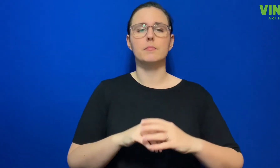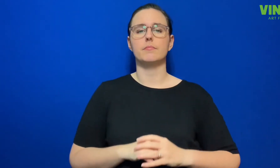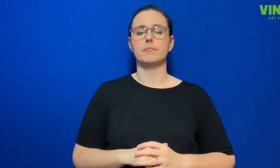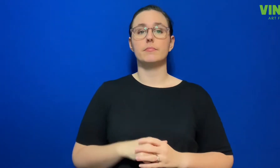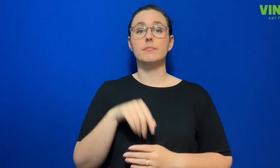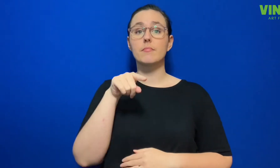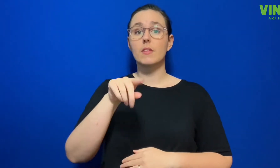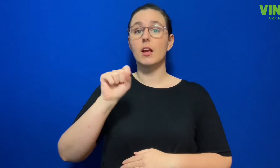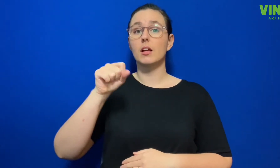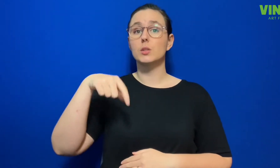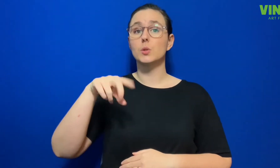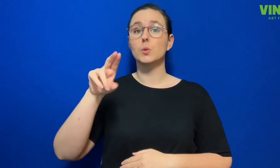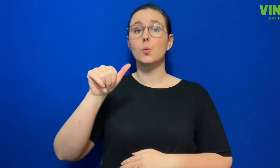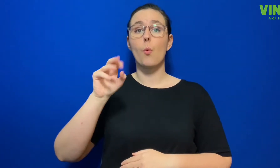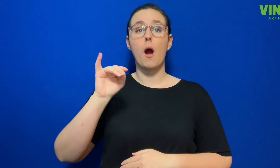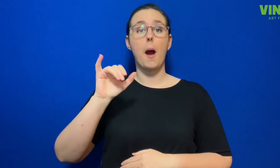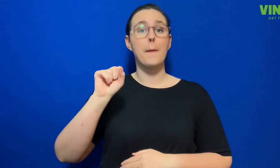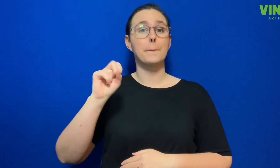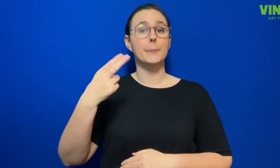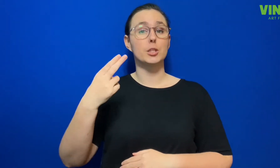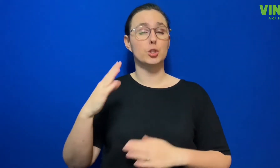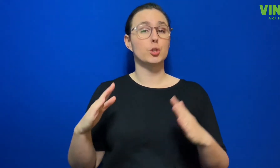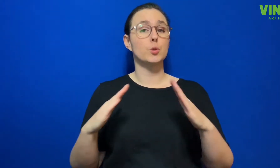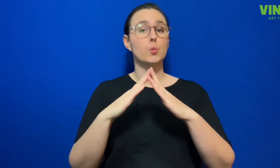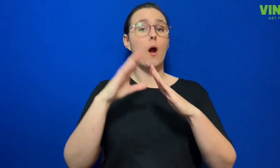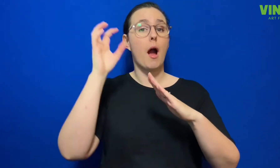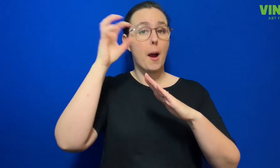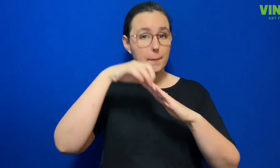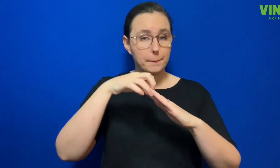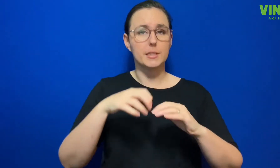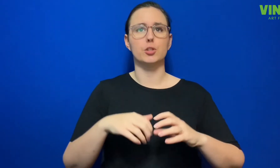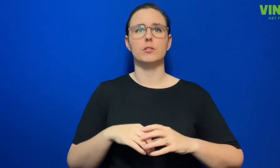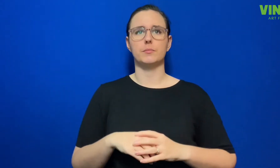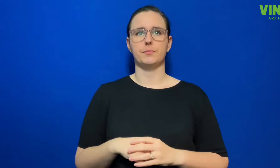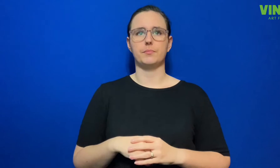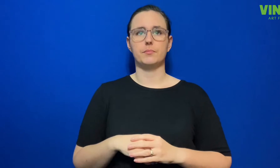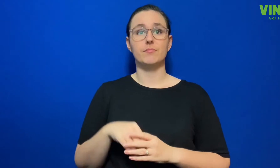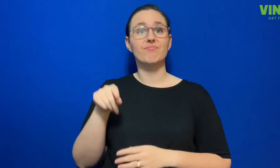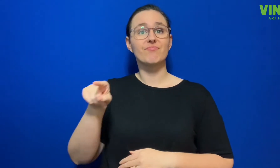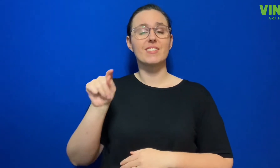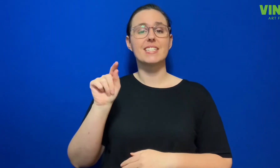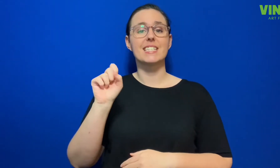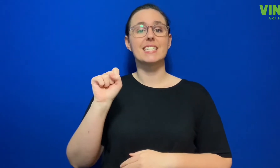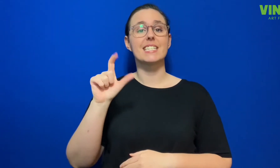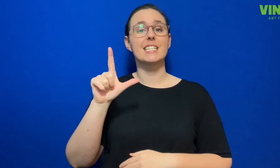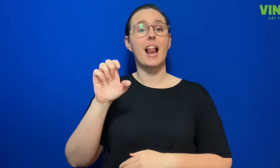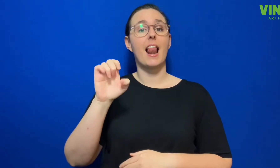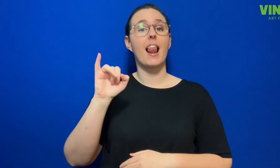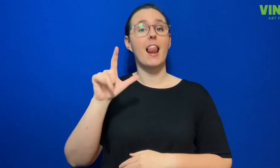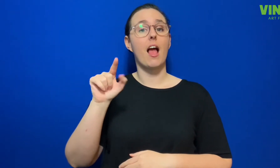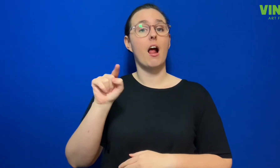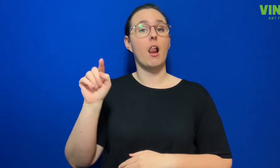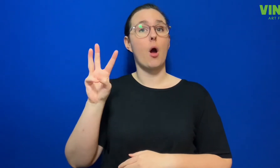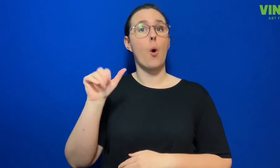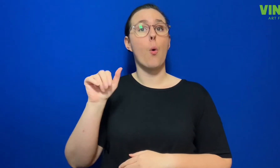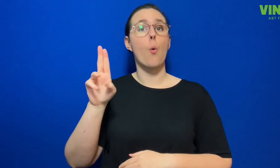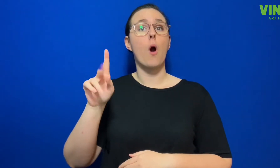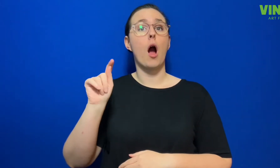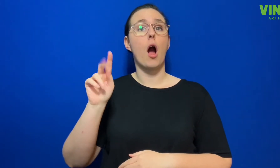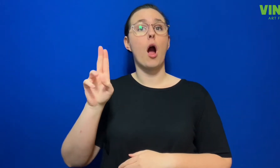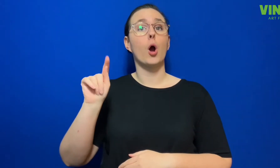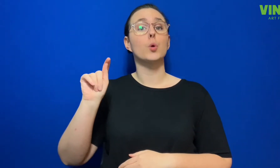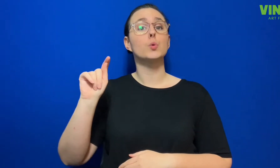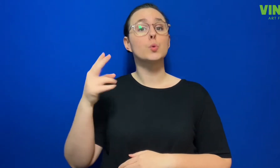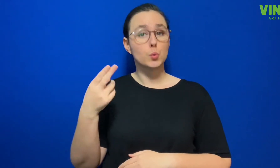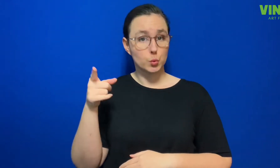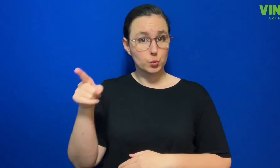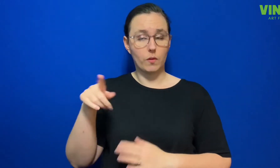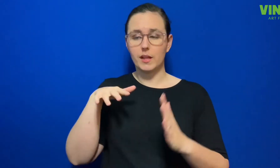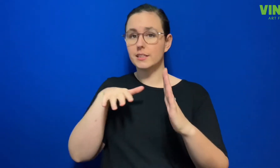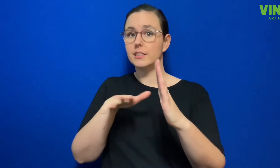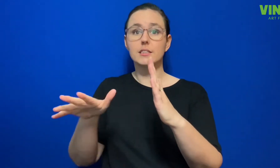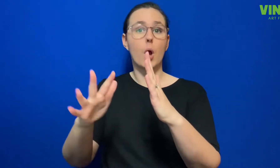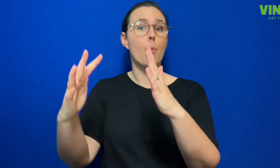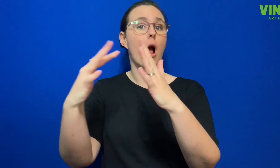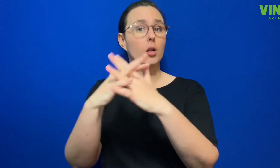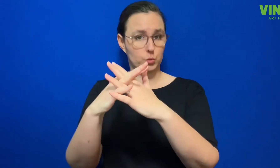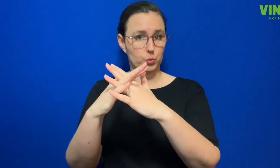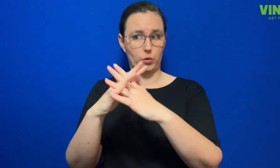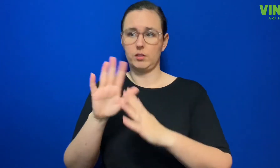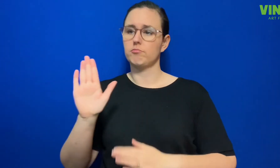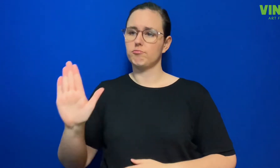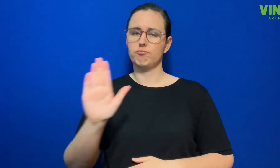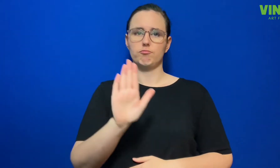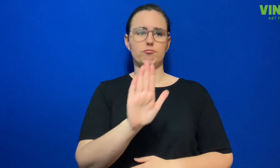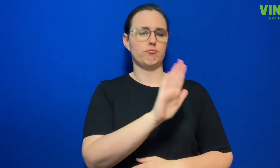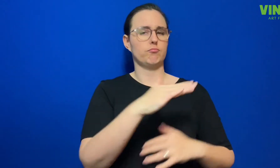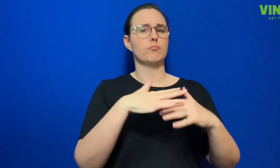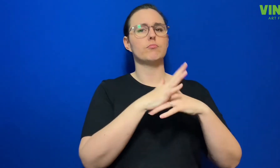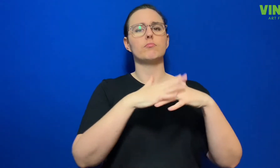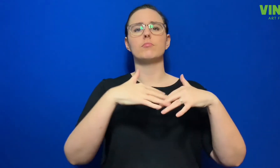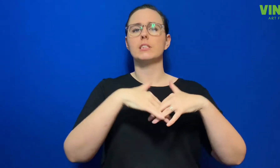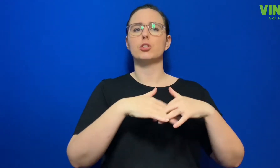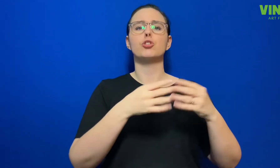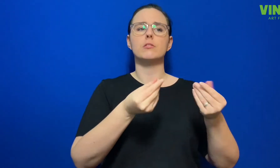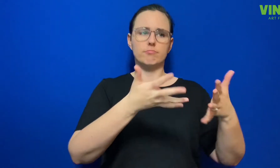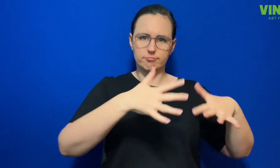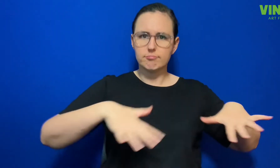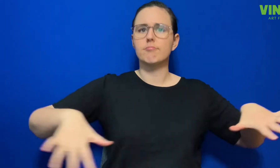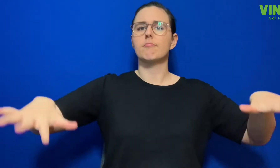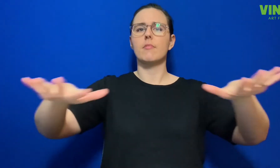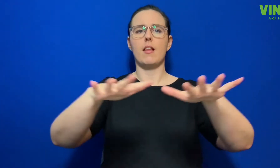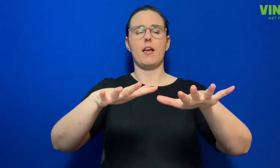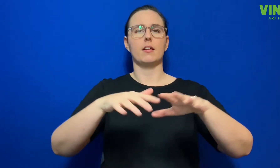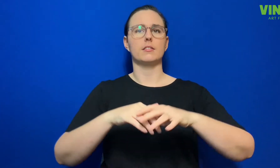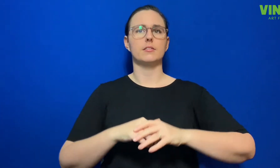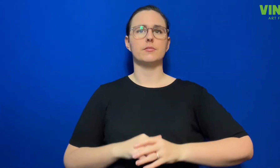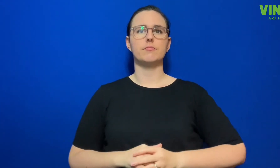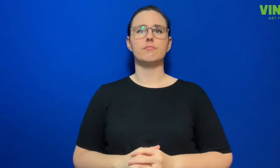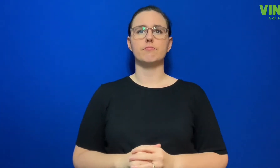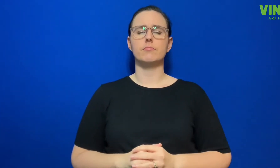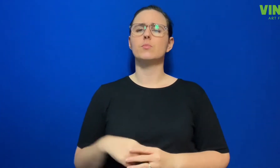Sḵwx̱wú7mesh (Squamish), and Selílwitulh (Tsleil-Waututh) Nations.